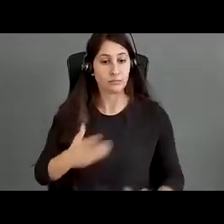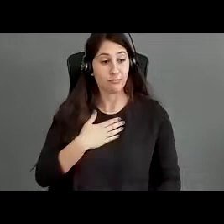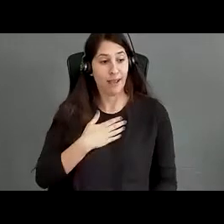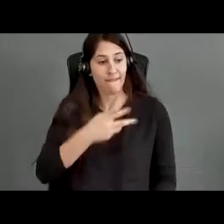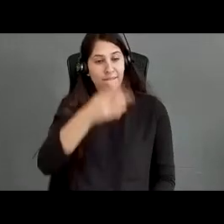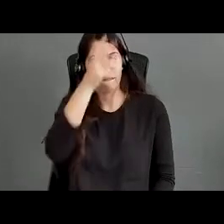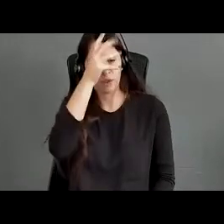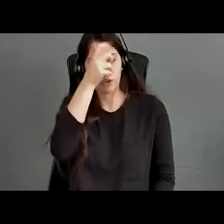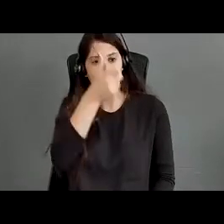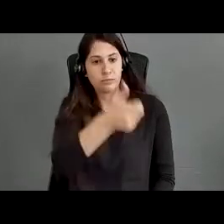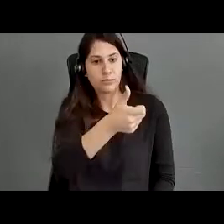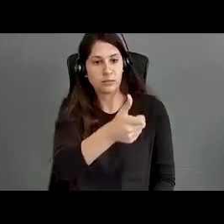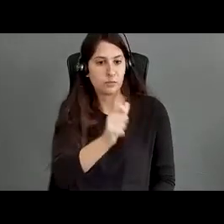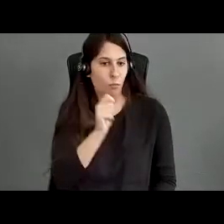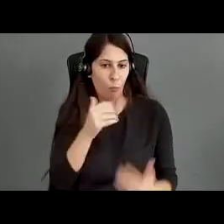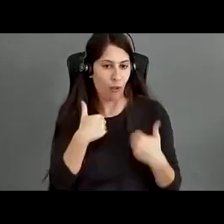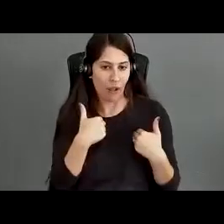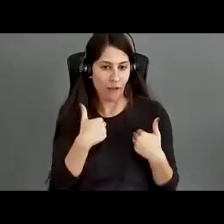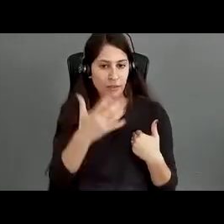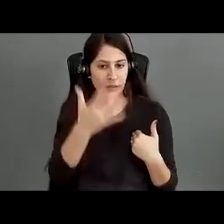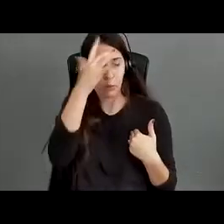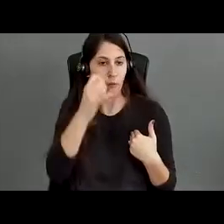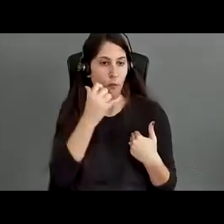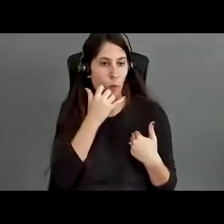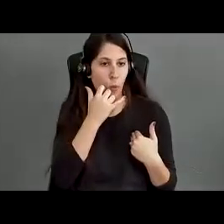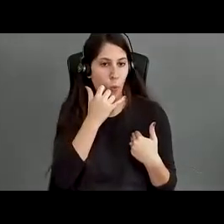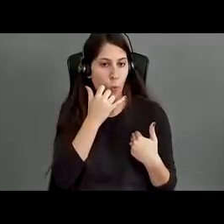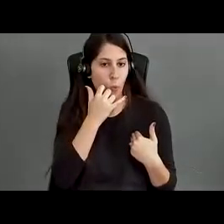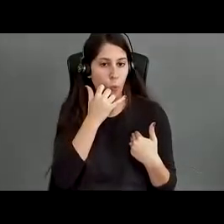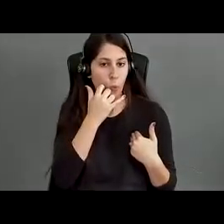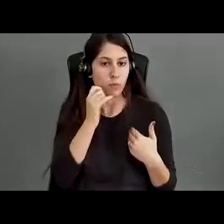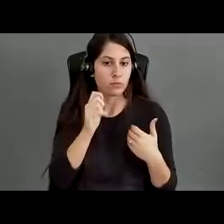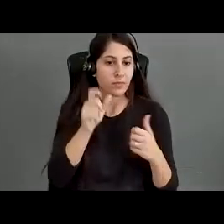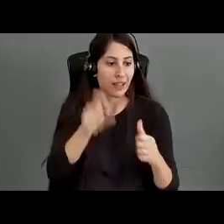He had to meet with his doctor, his provider to keep his insulin going, through tele-health.